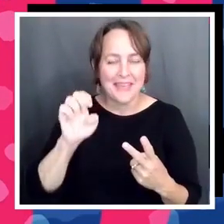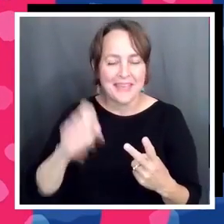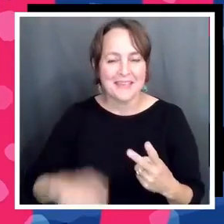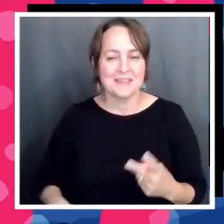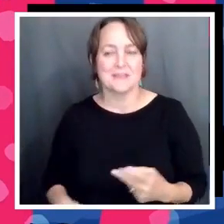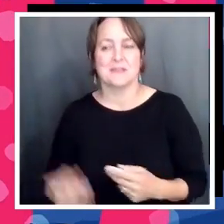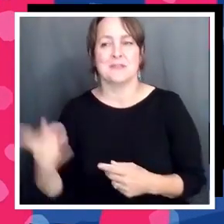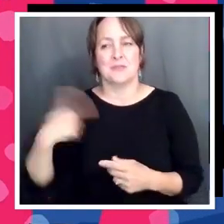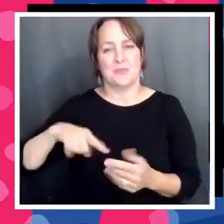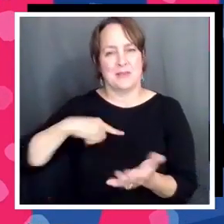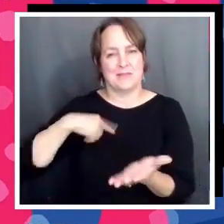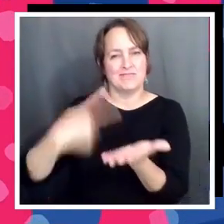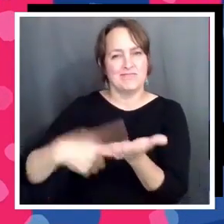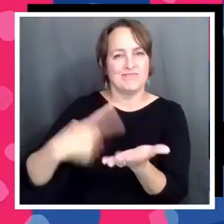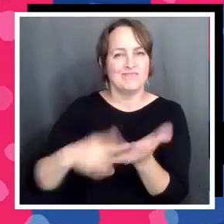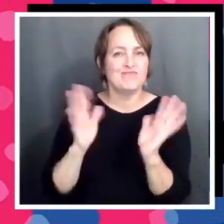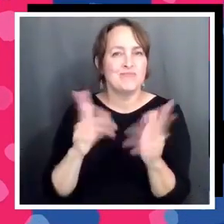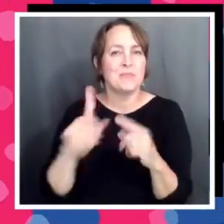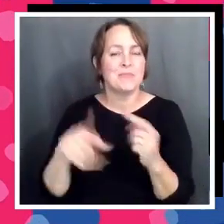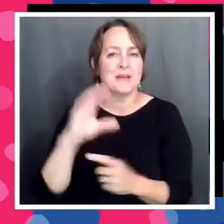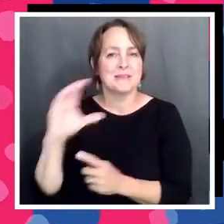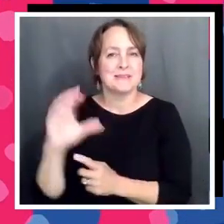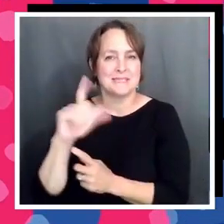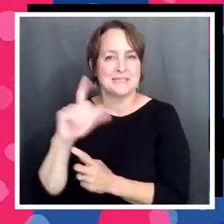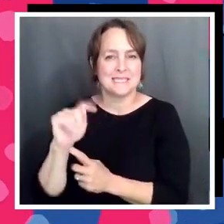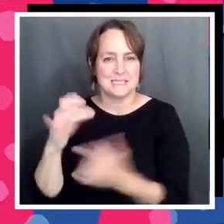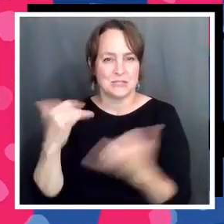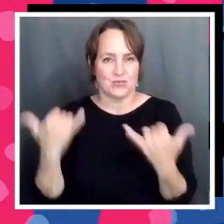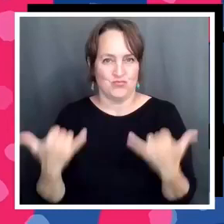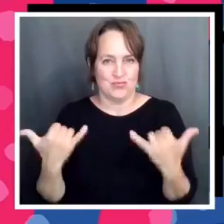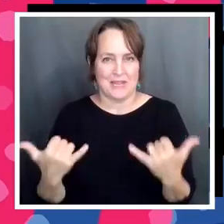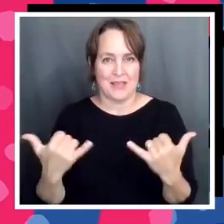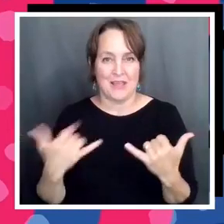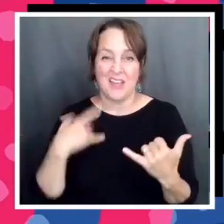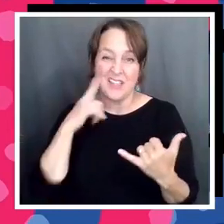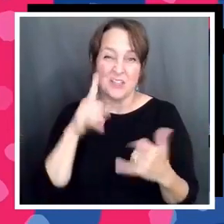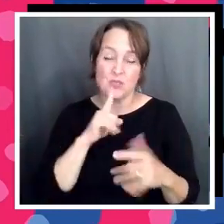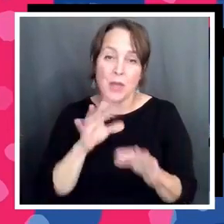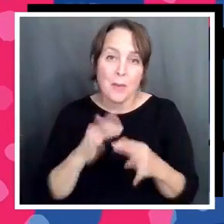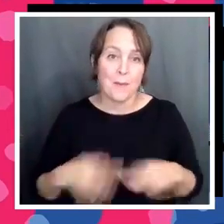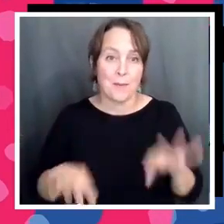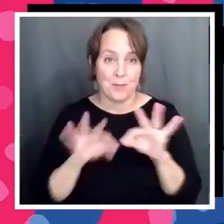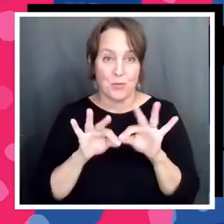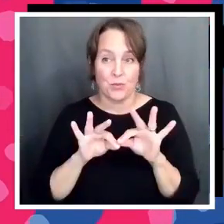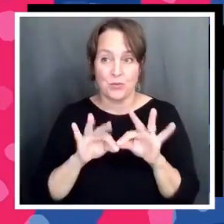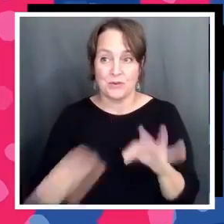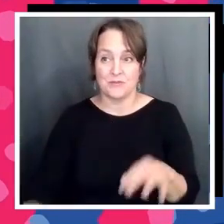GOOD AFTERNOON MY GOOD